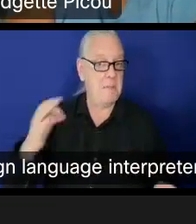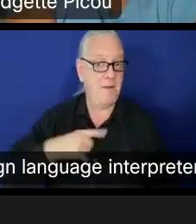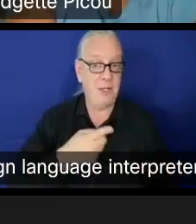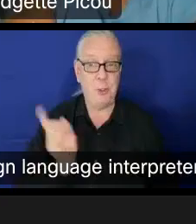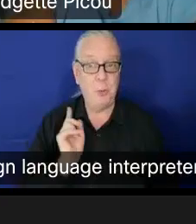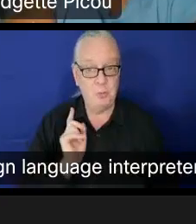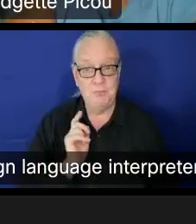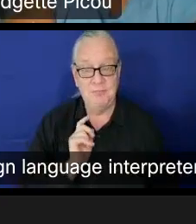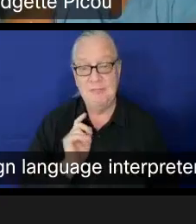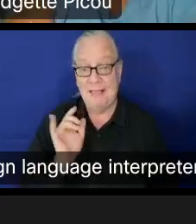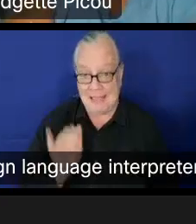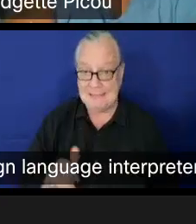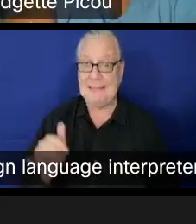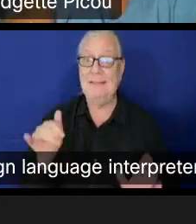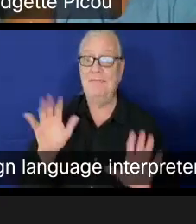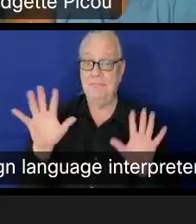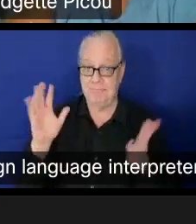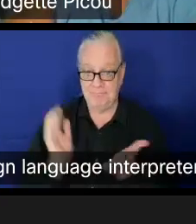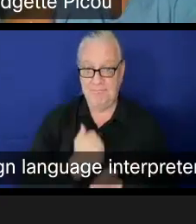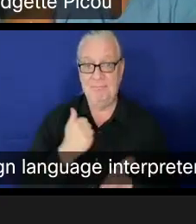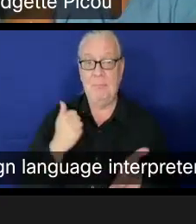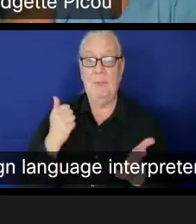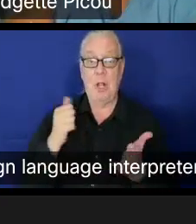intentional part of taking what you're learning today. And then